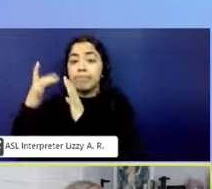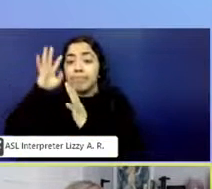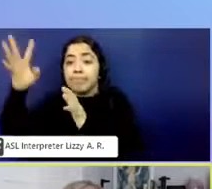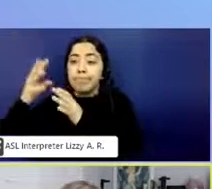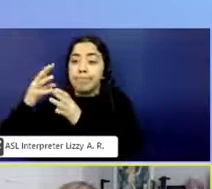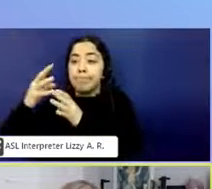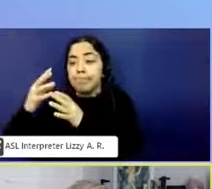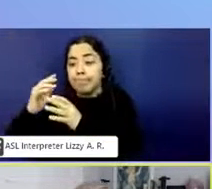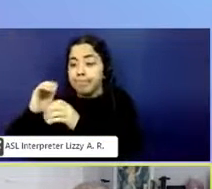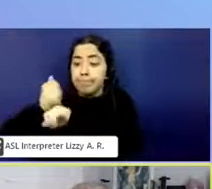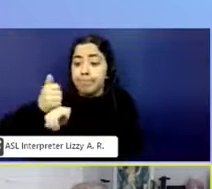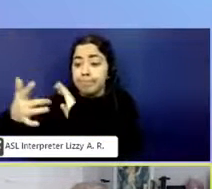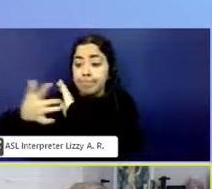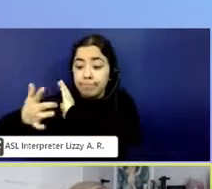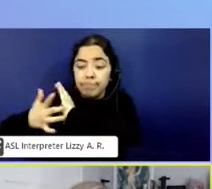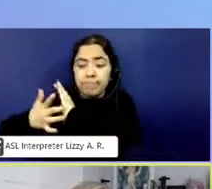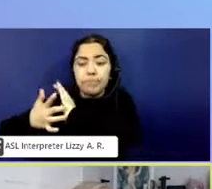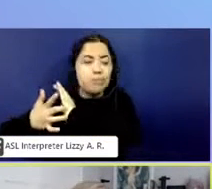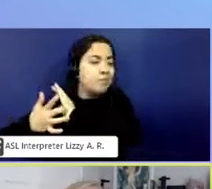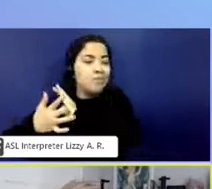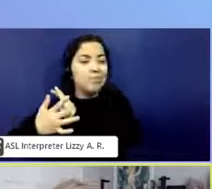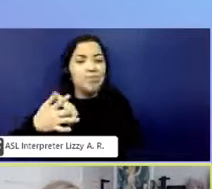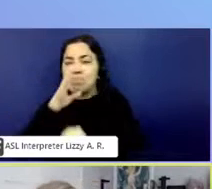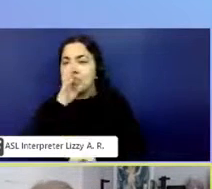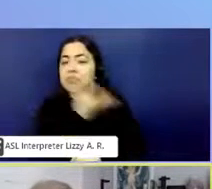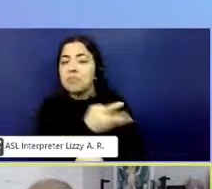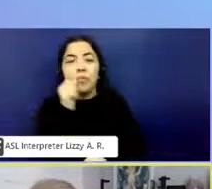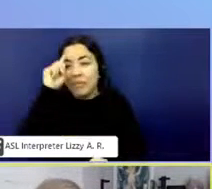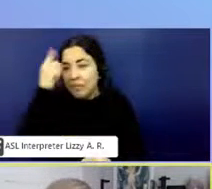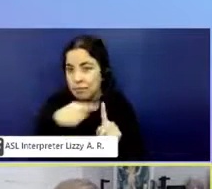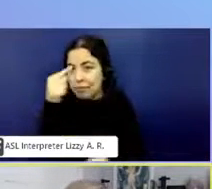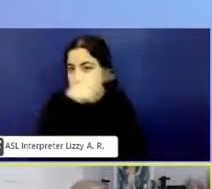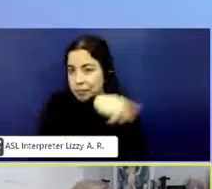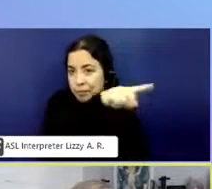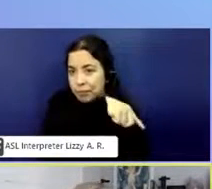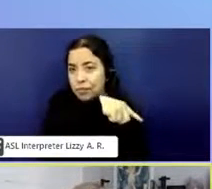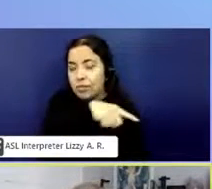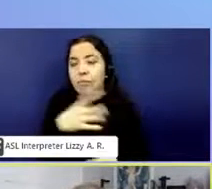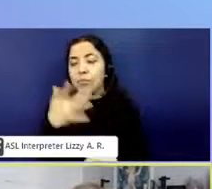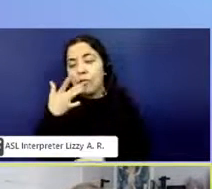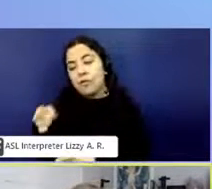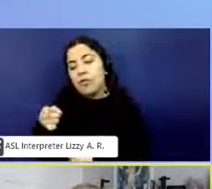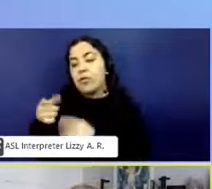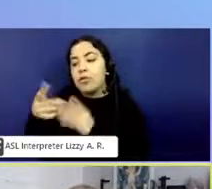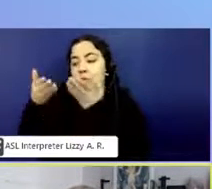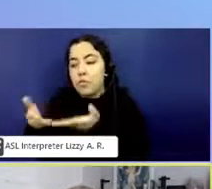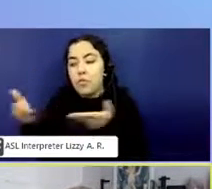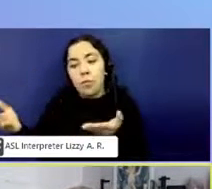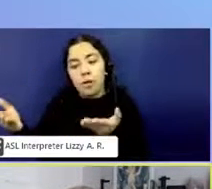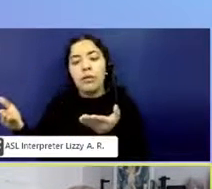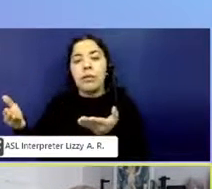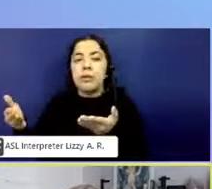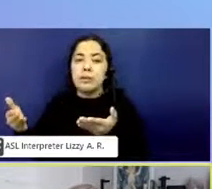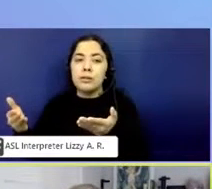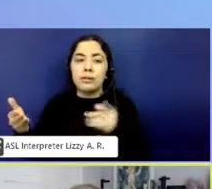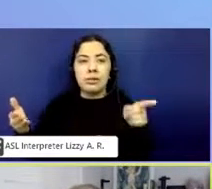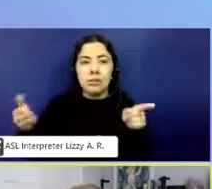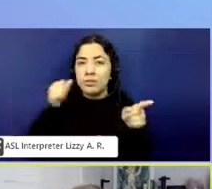tasks that serve the product not the people using it instead we should make it simple to set goals